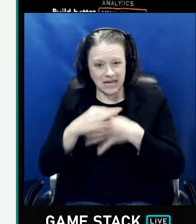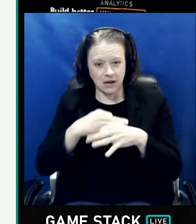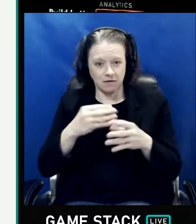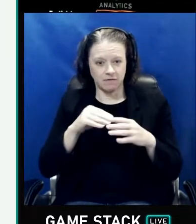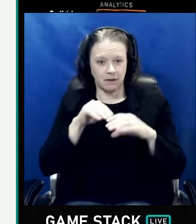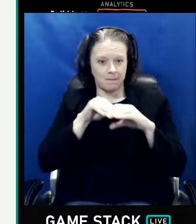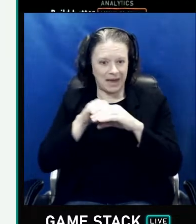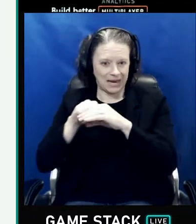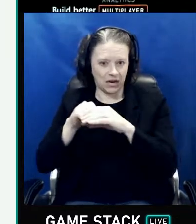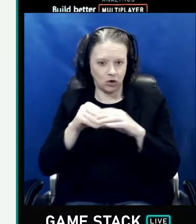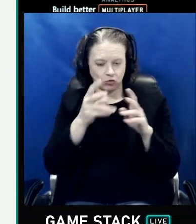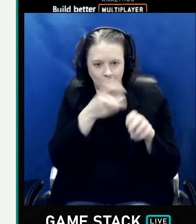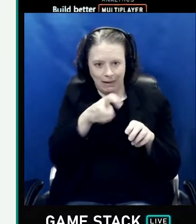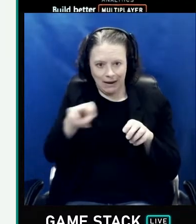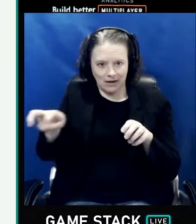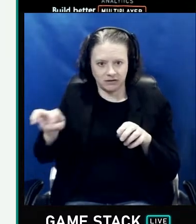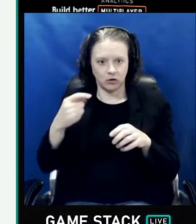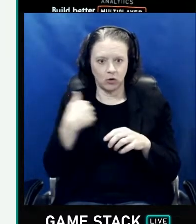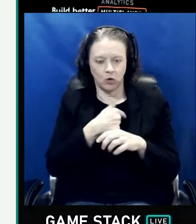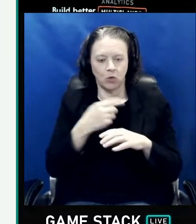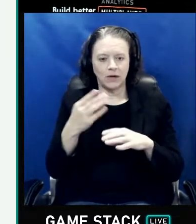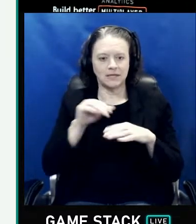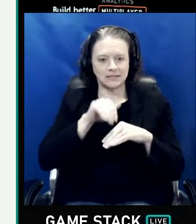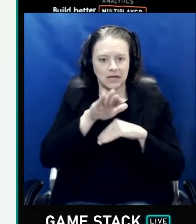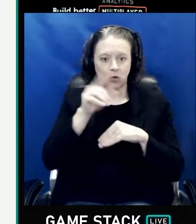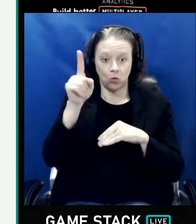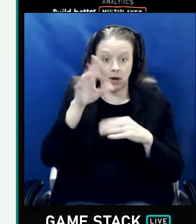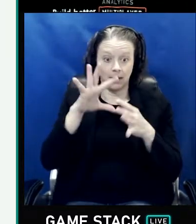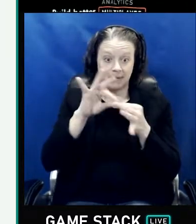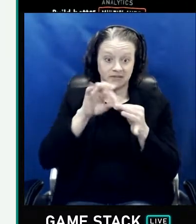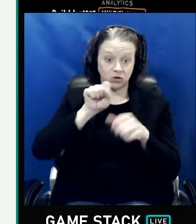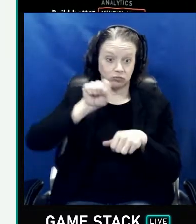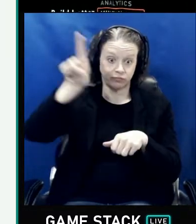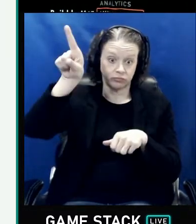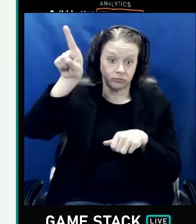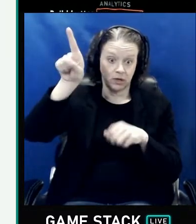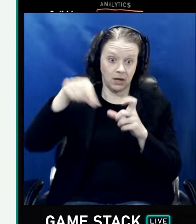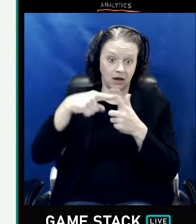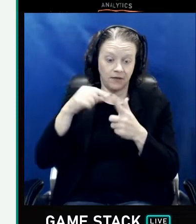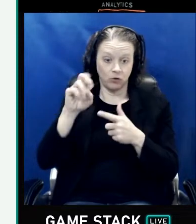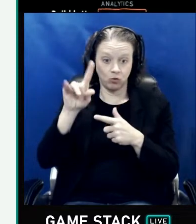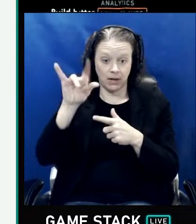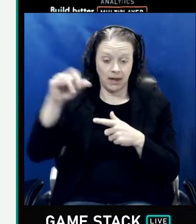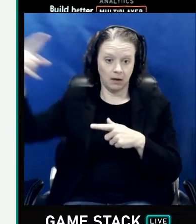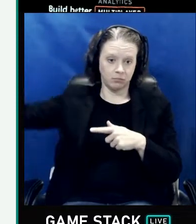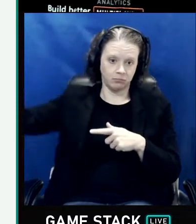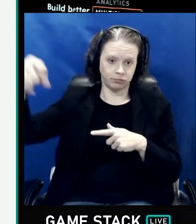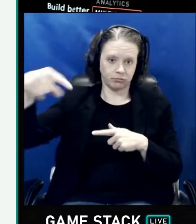by sending one message up, and then let the relay distribute back down to the other end points.